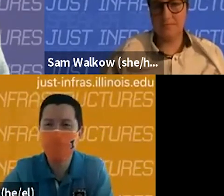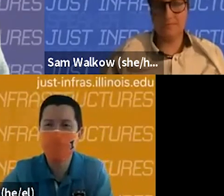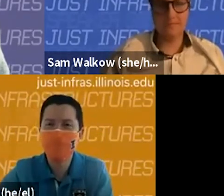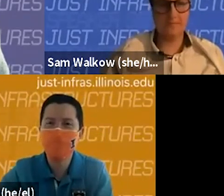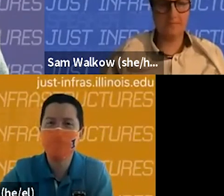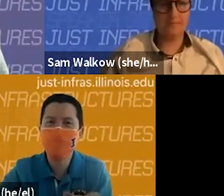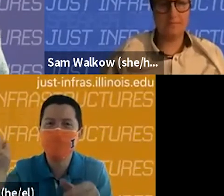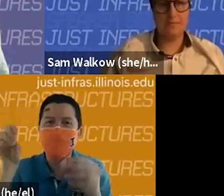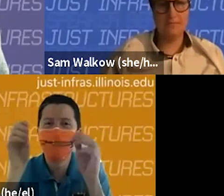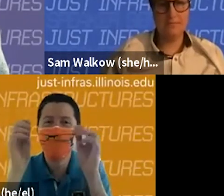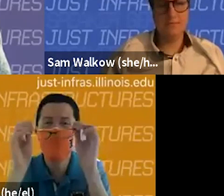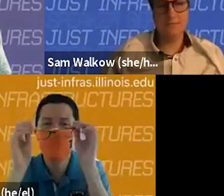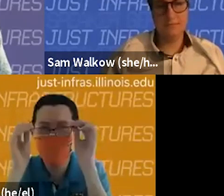It was wonderful.